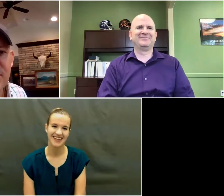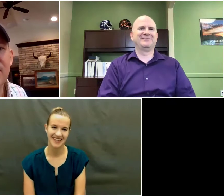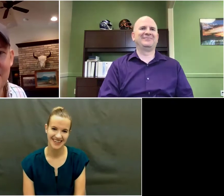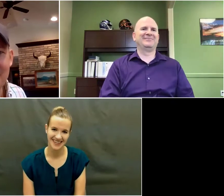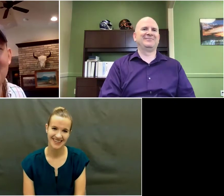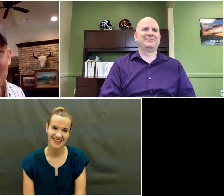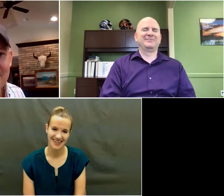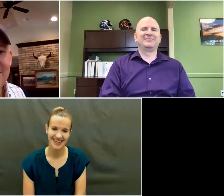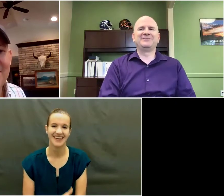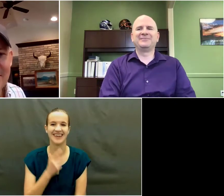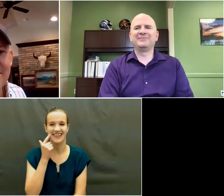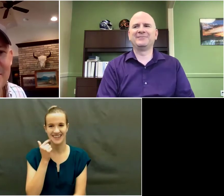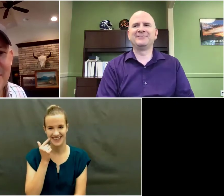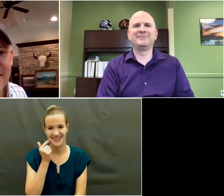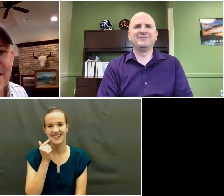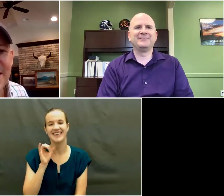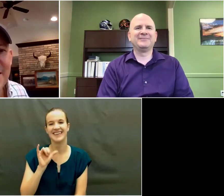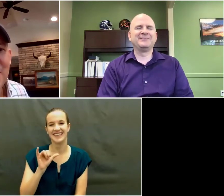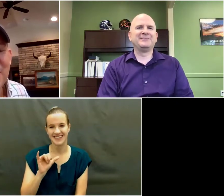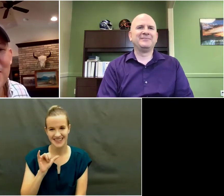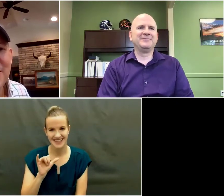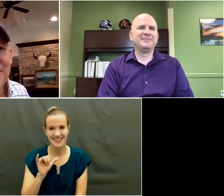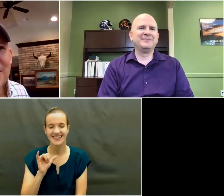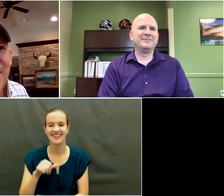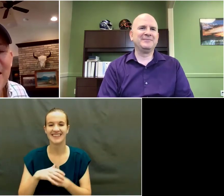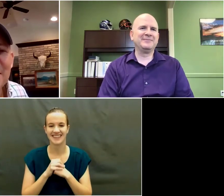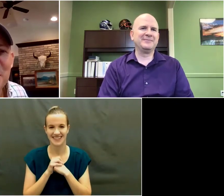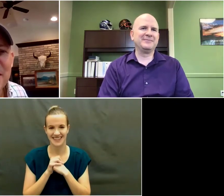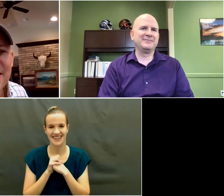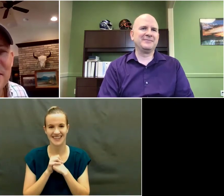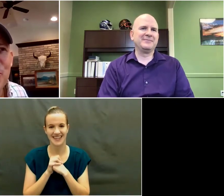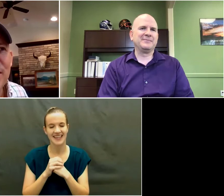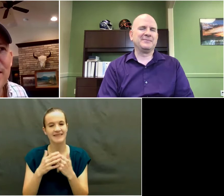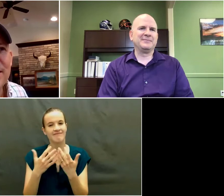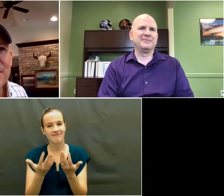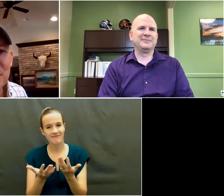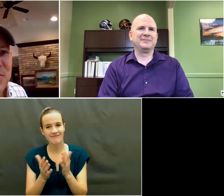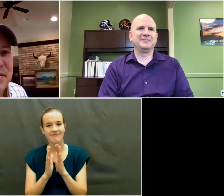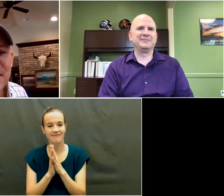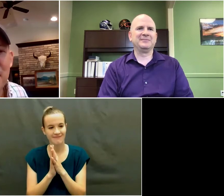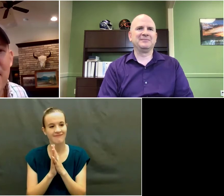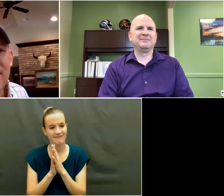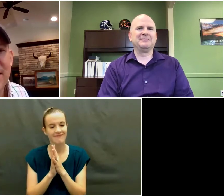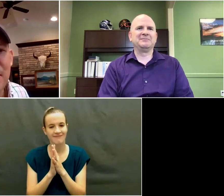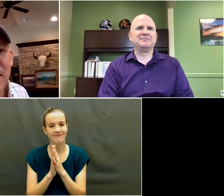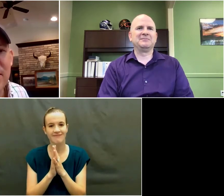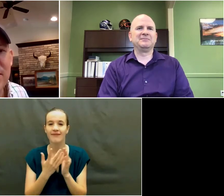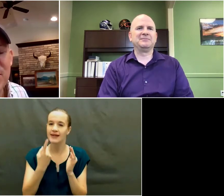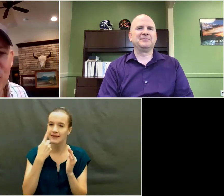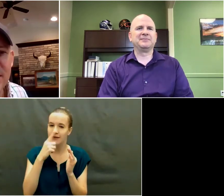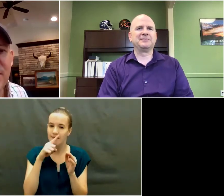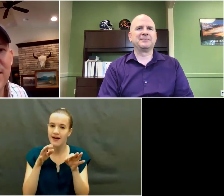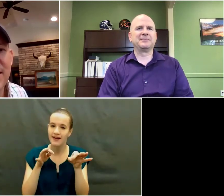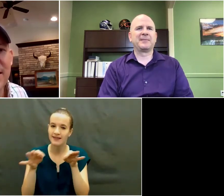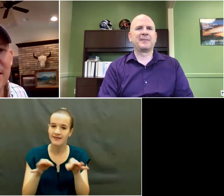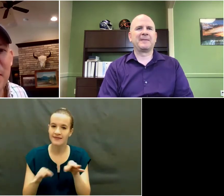Jeremy: Hmm uh-huh. Talk a little bit if you will just briefly about, about the school in Gooding. I